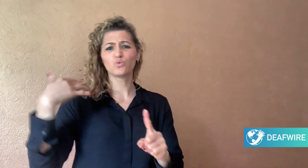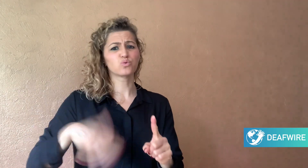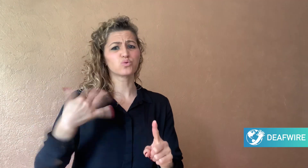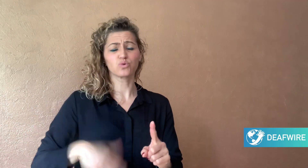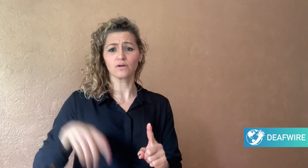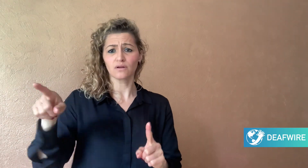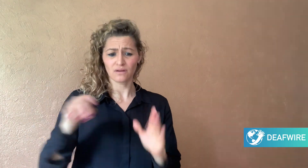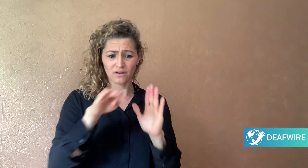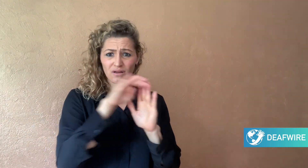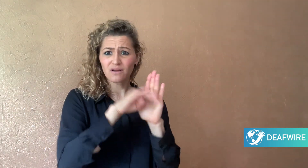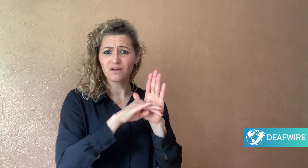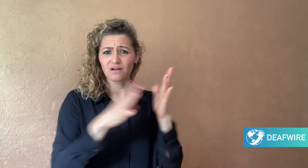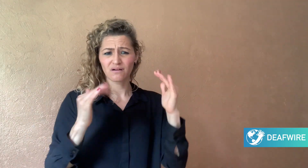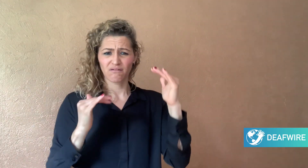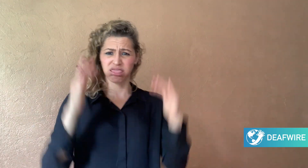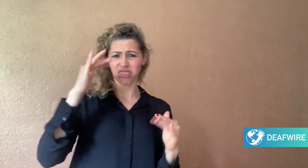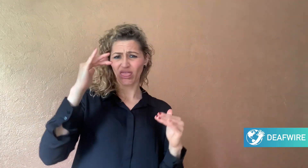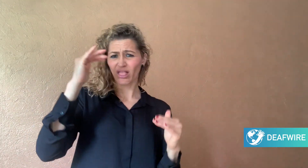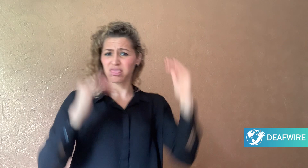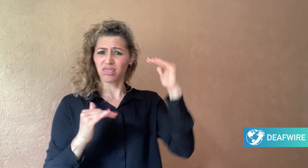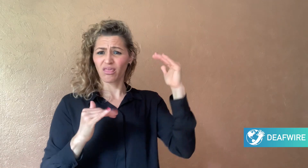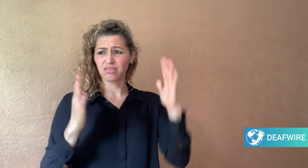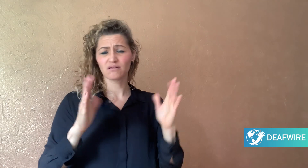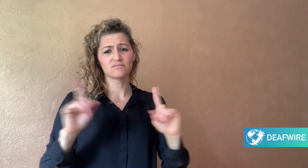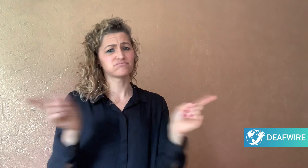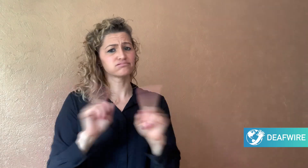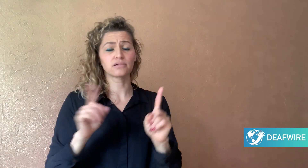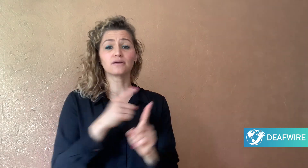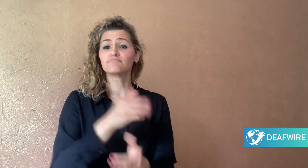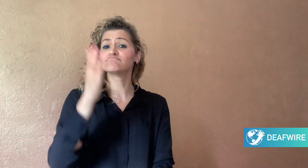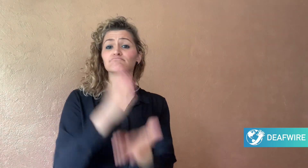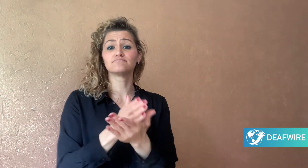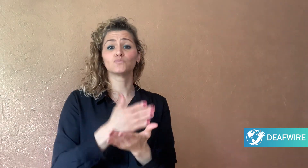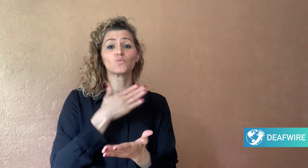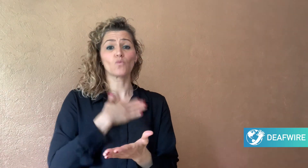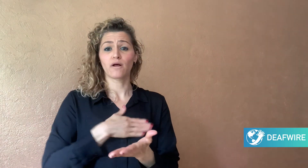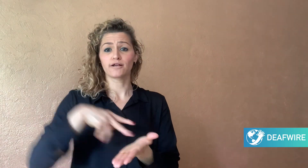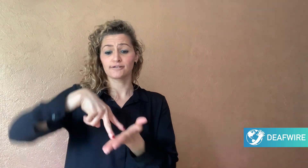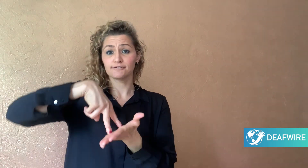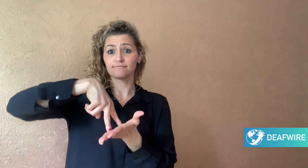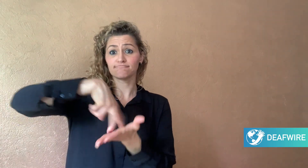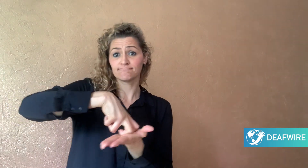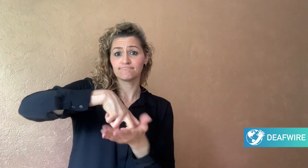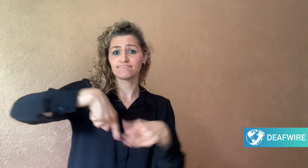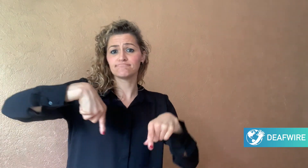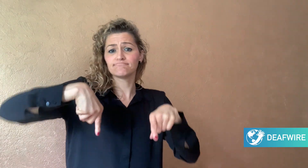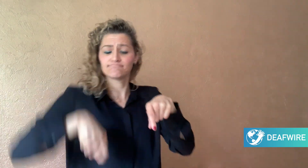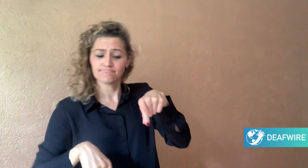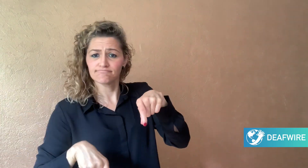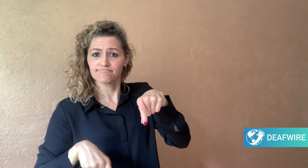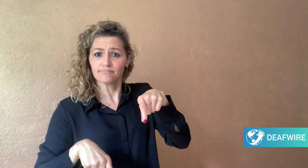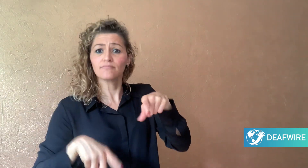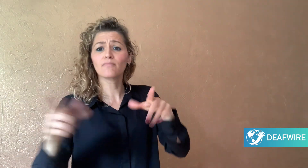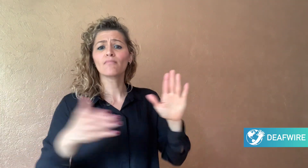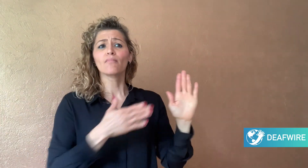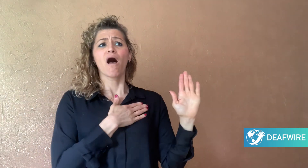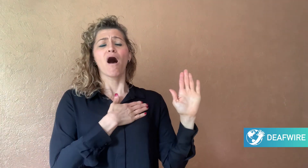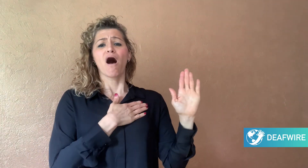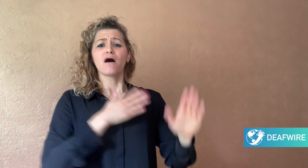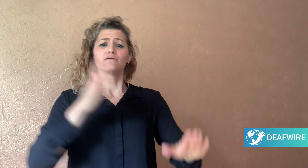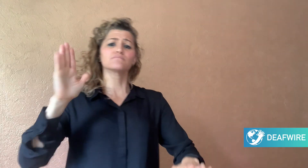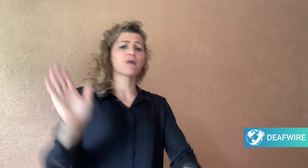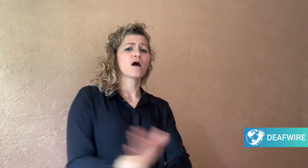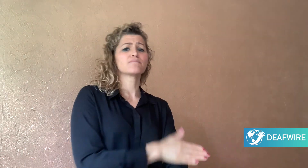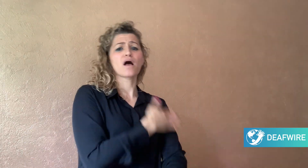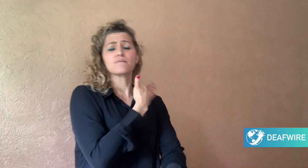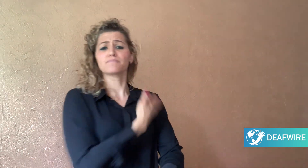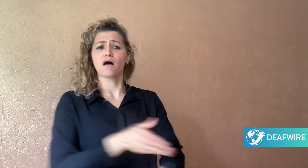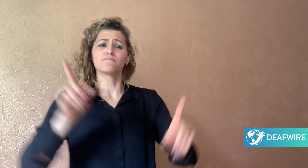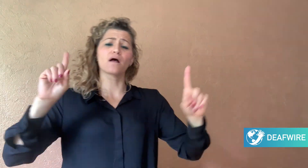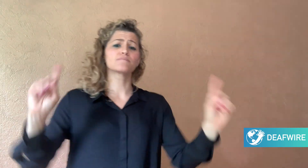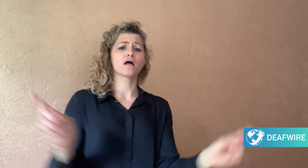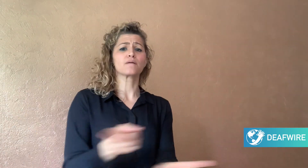by kneeling during the national anthem during football games.